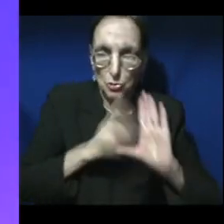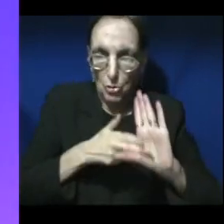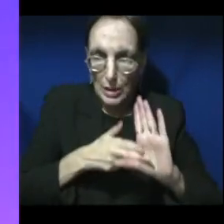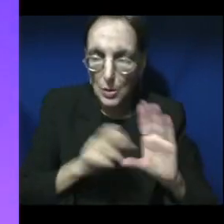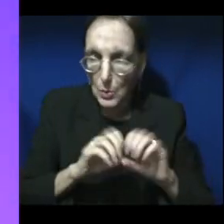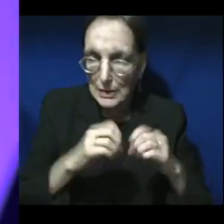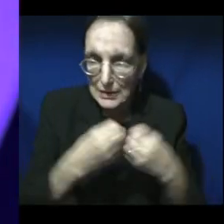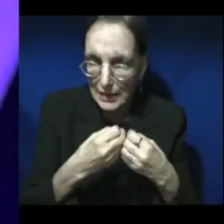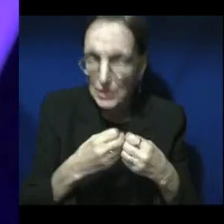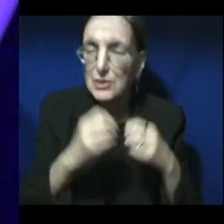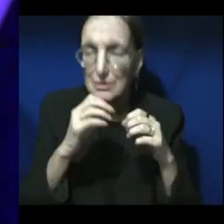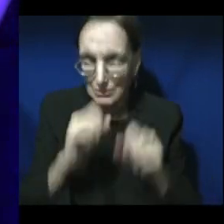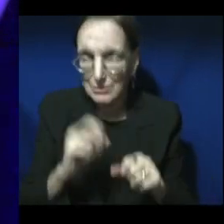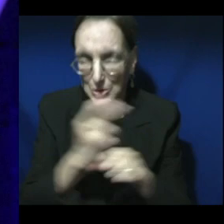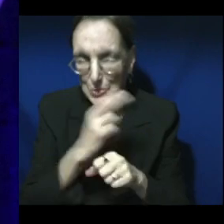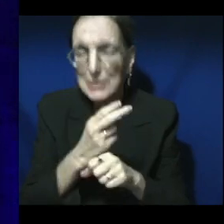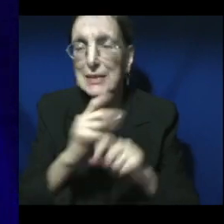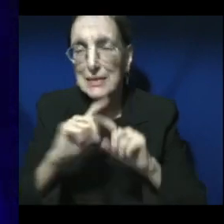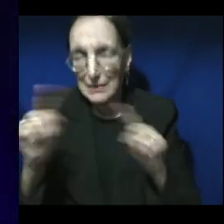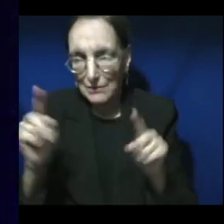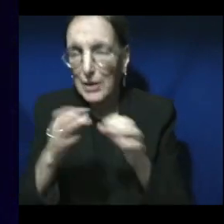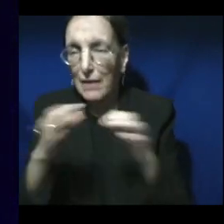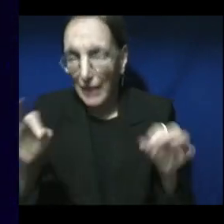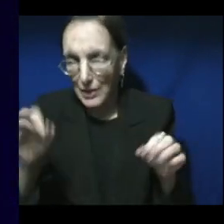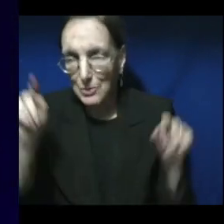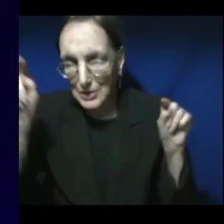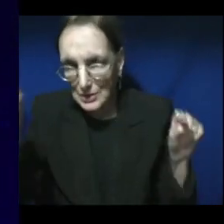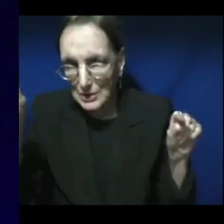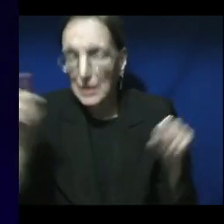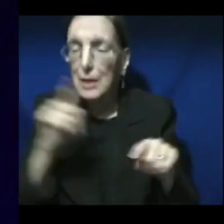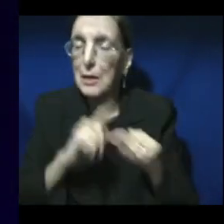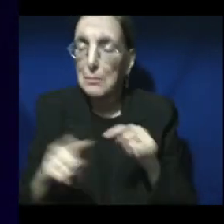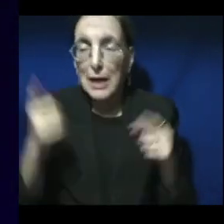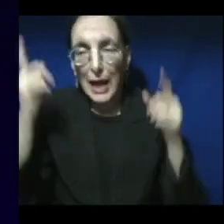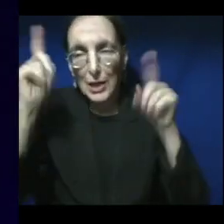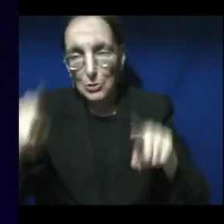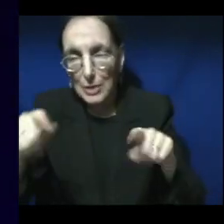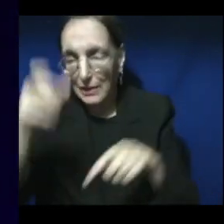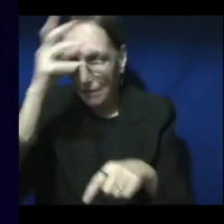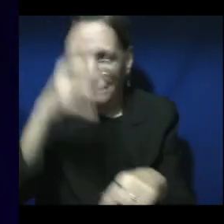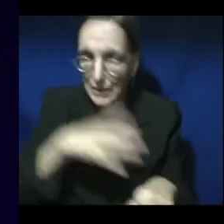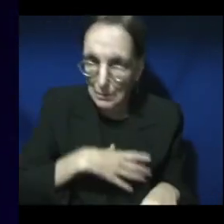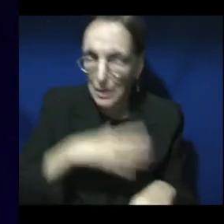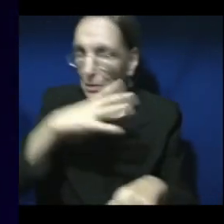I certainly agree that being a female or someone of color may make some of this more challenging.